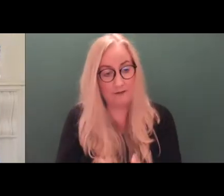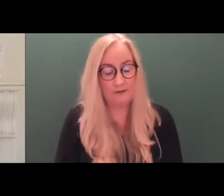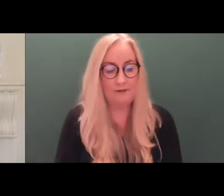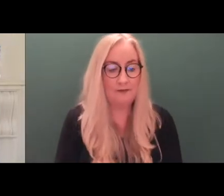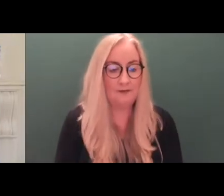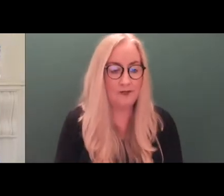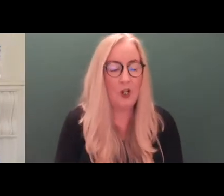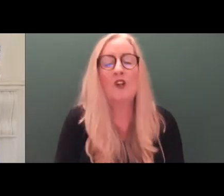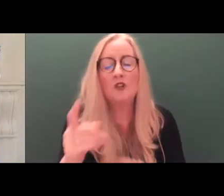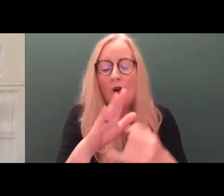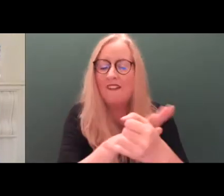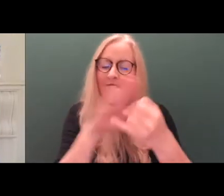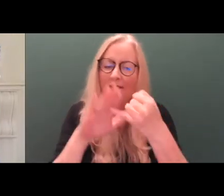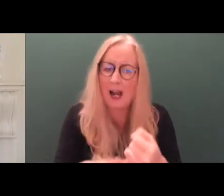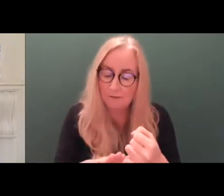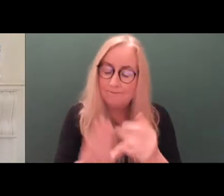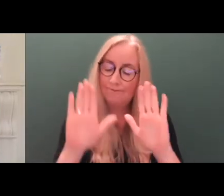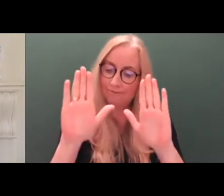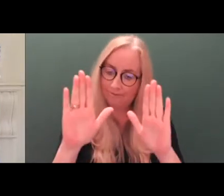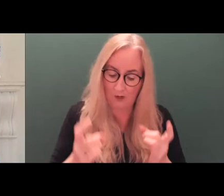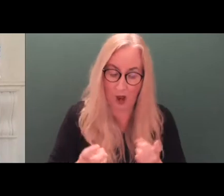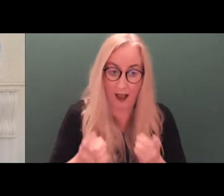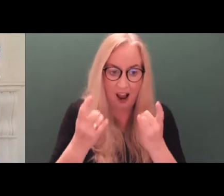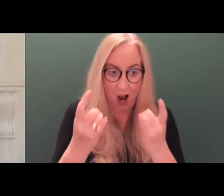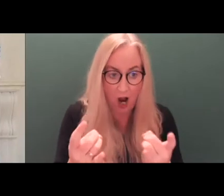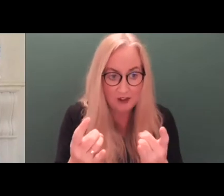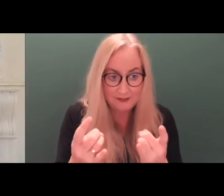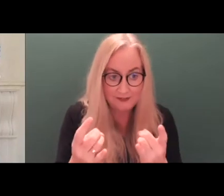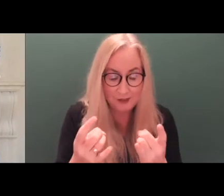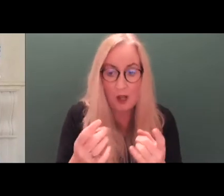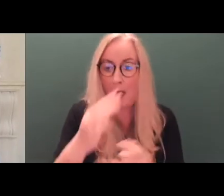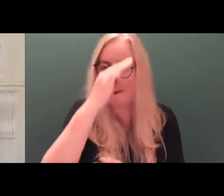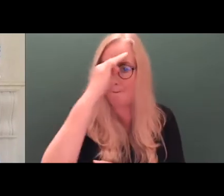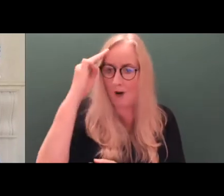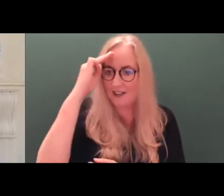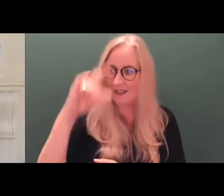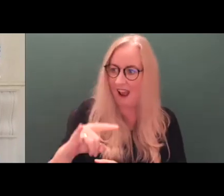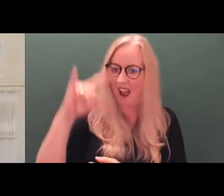Finally we are deeply honoured to have that the president of the High Court, Ms Justice